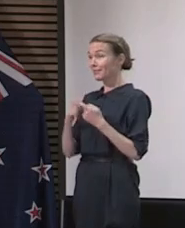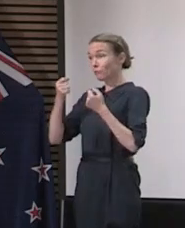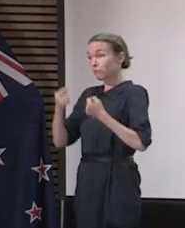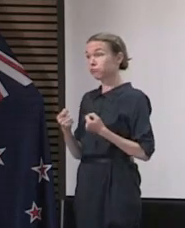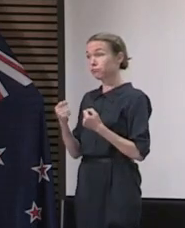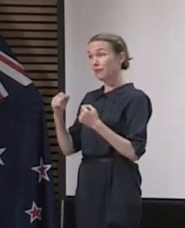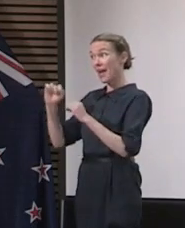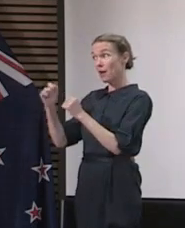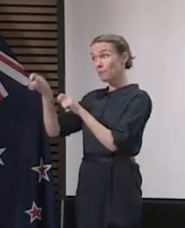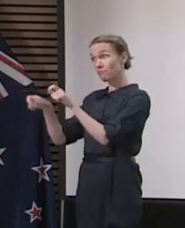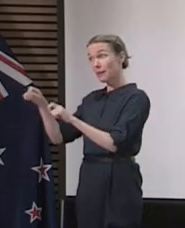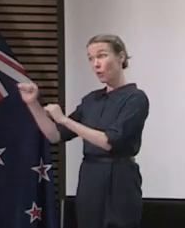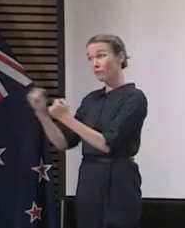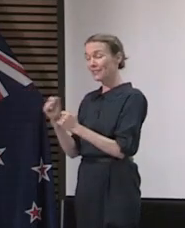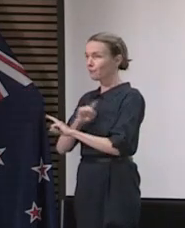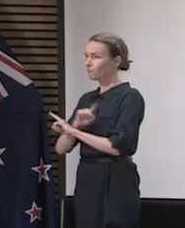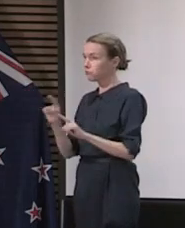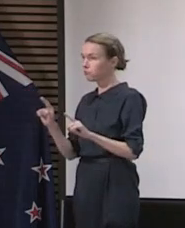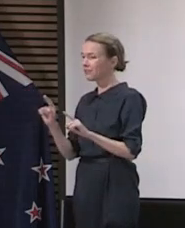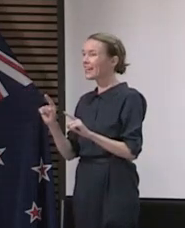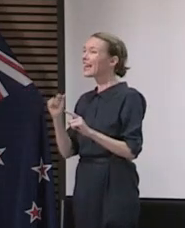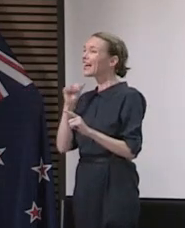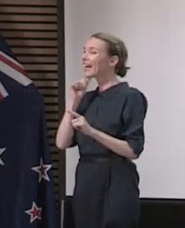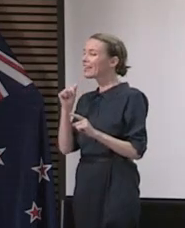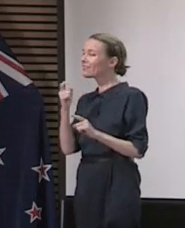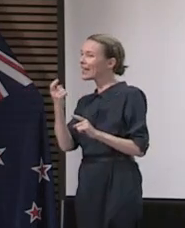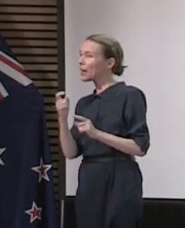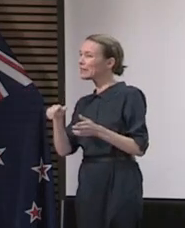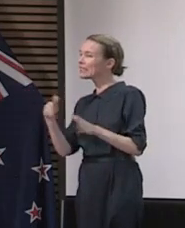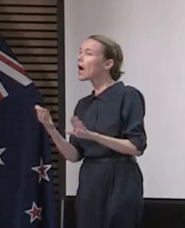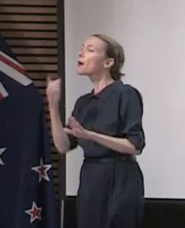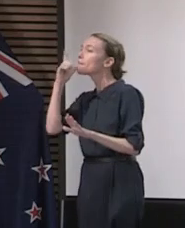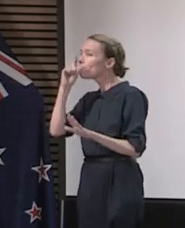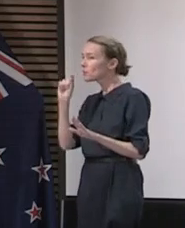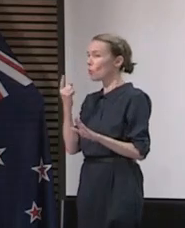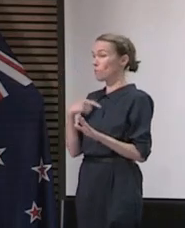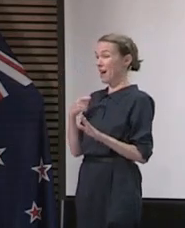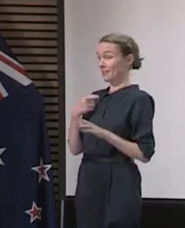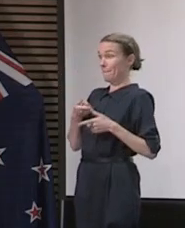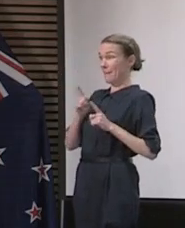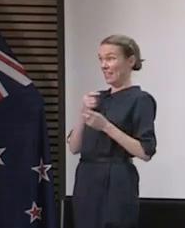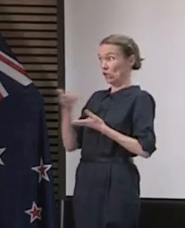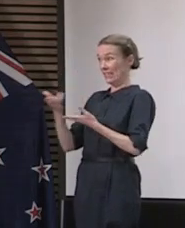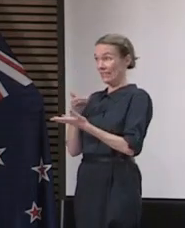the circumstances of whether it is a palliative situation and then compassionate